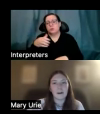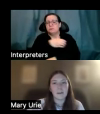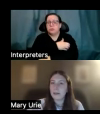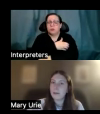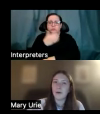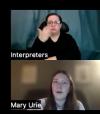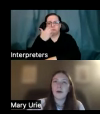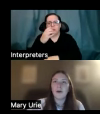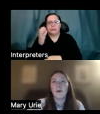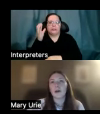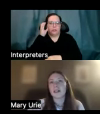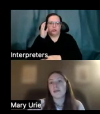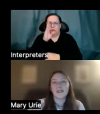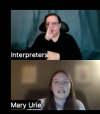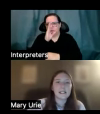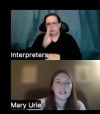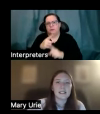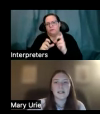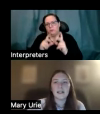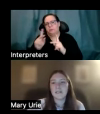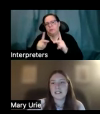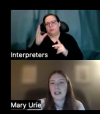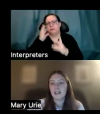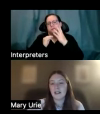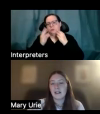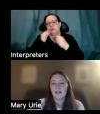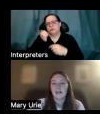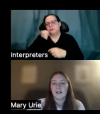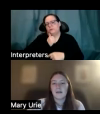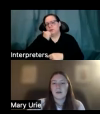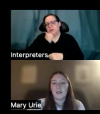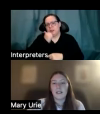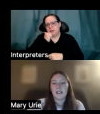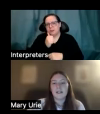from the people who are experiencing this every day. We